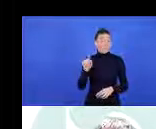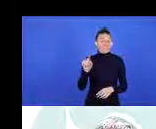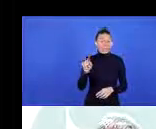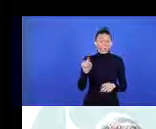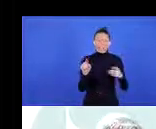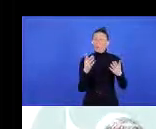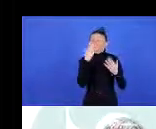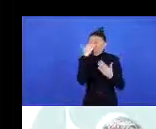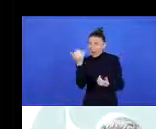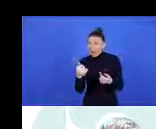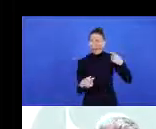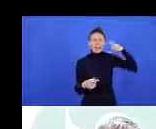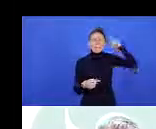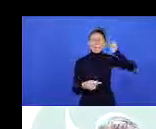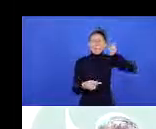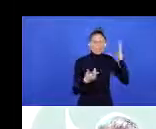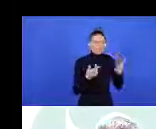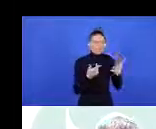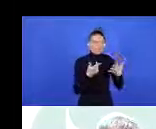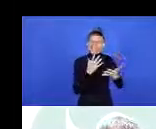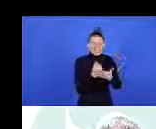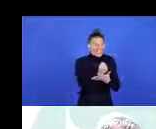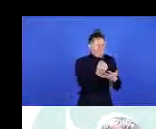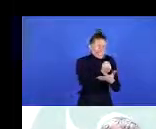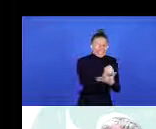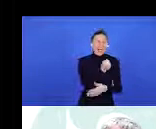talk about cochlear implants is advised